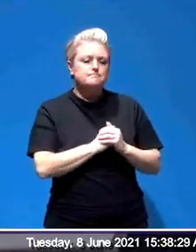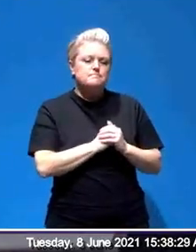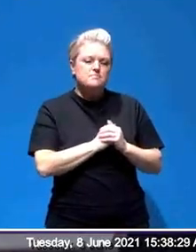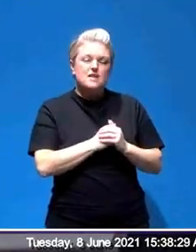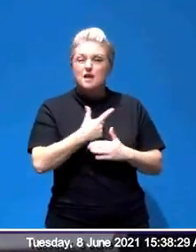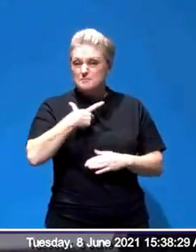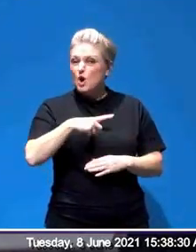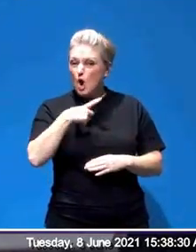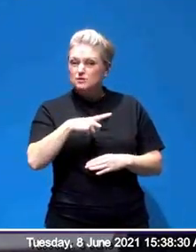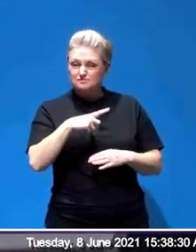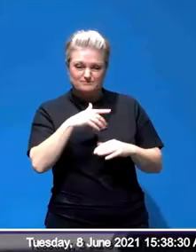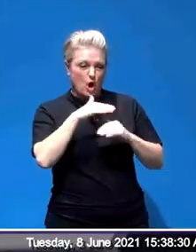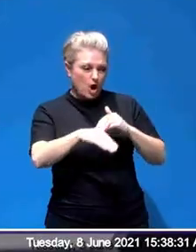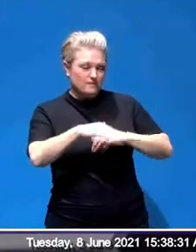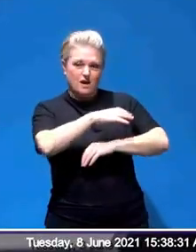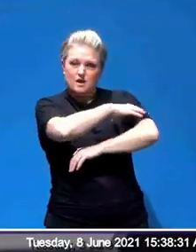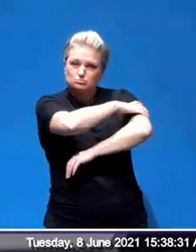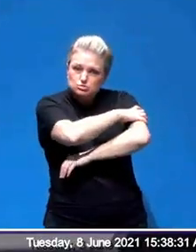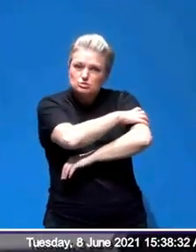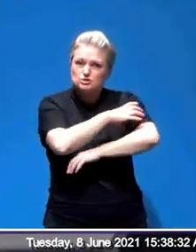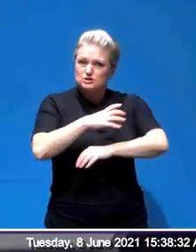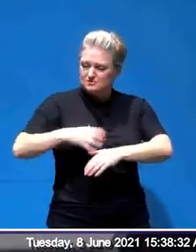obviously we were talking about today.